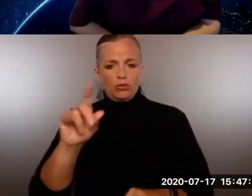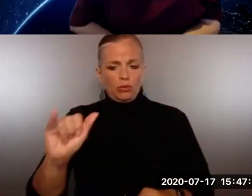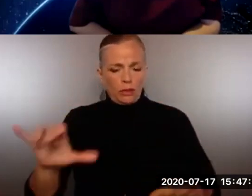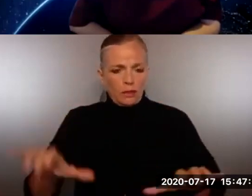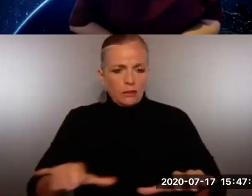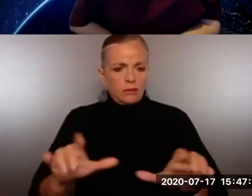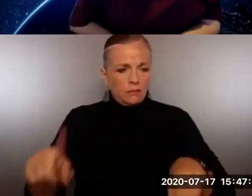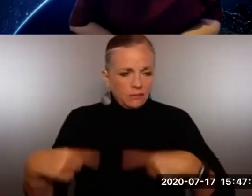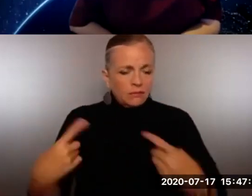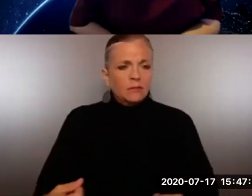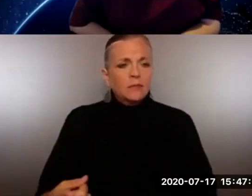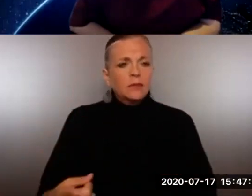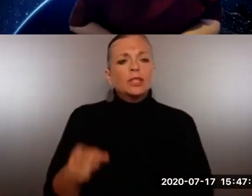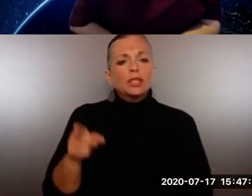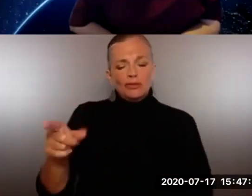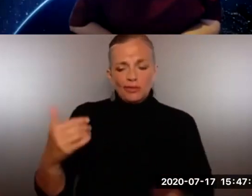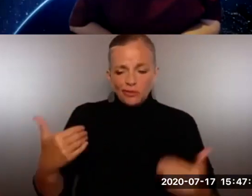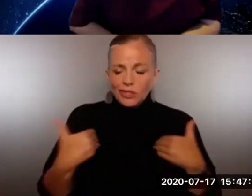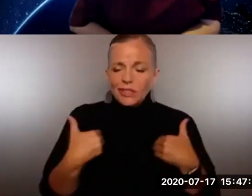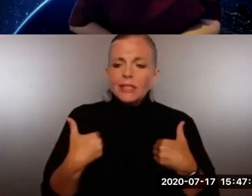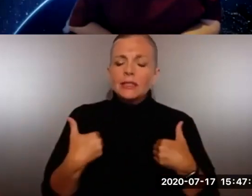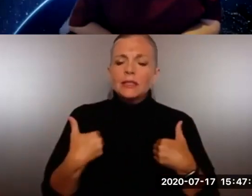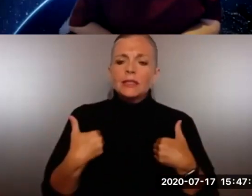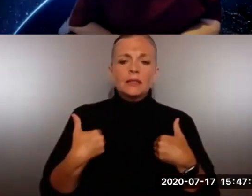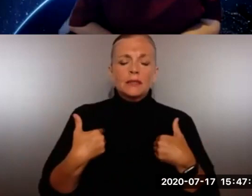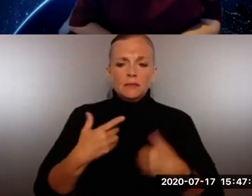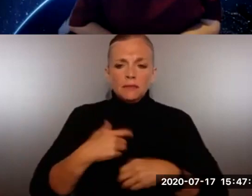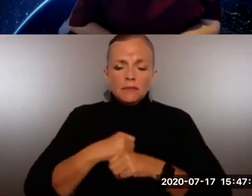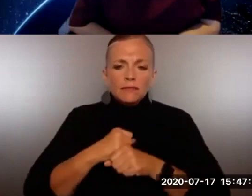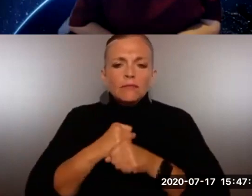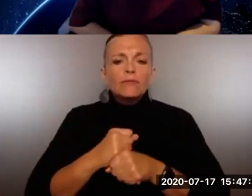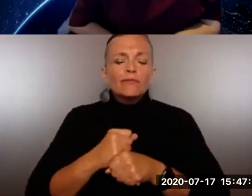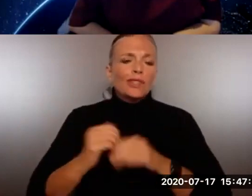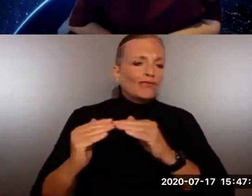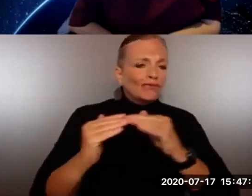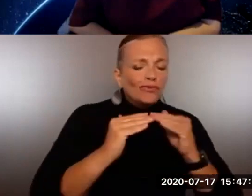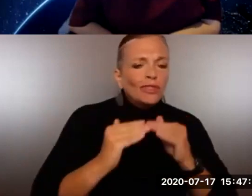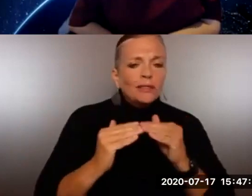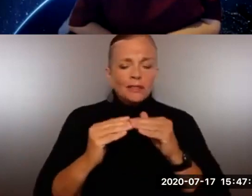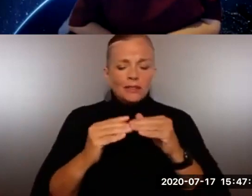has had in securing greater justice and equality for people